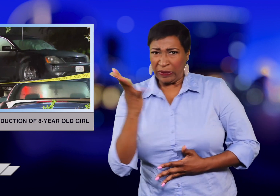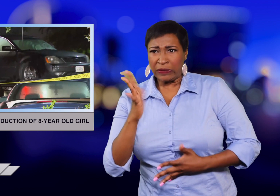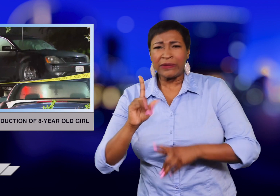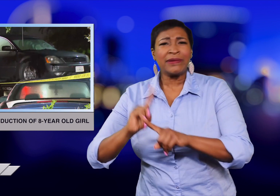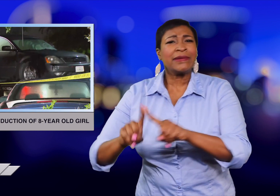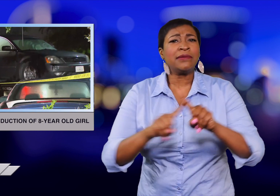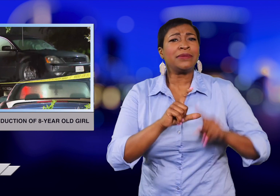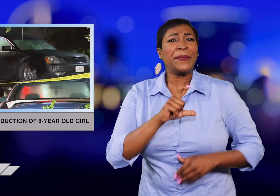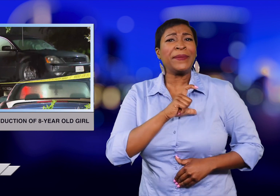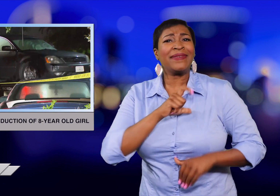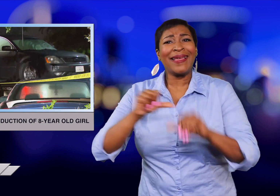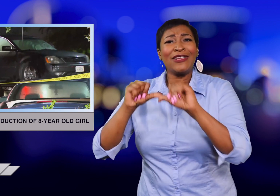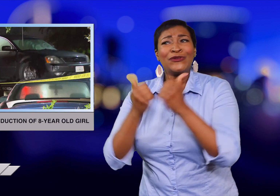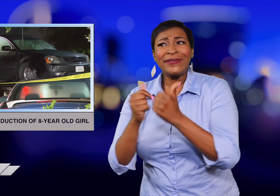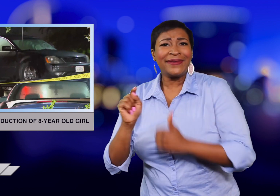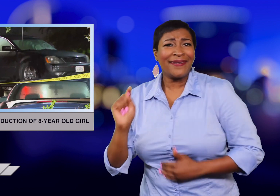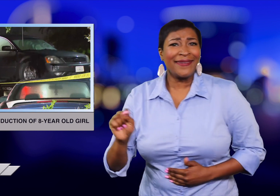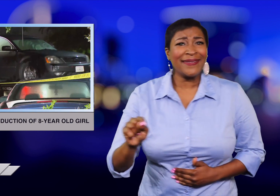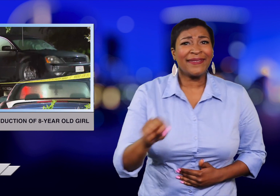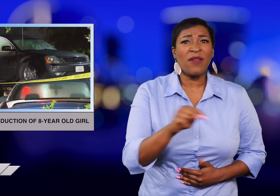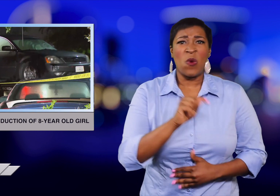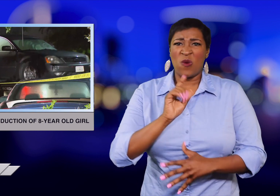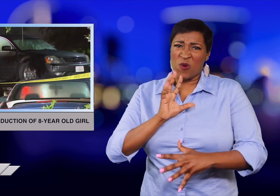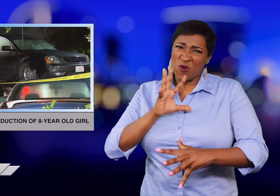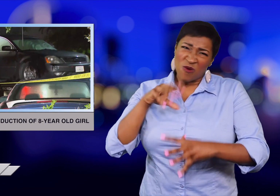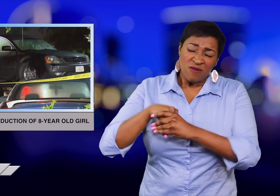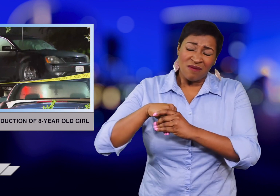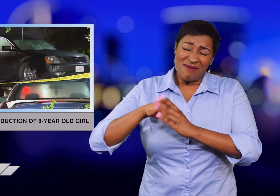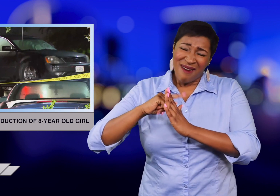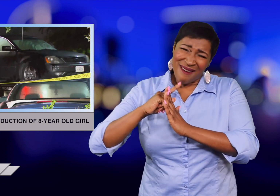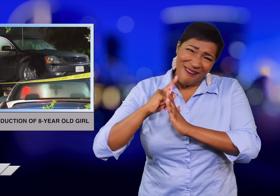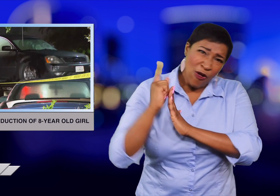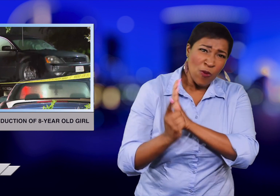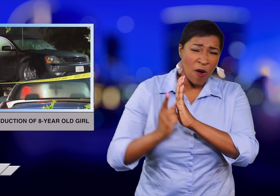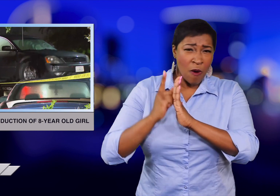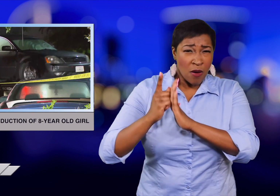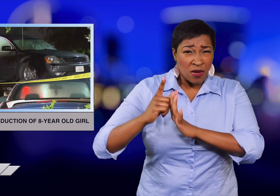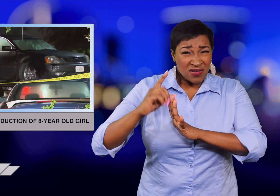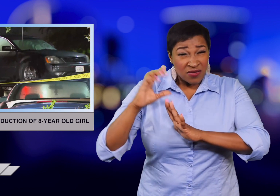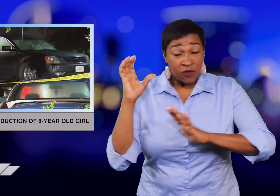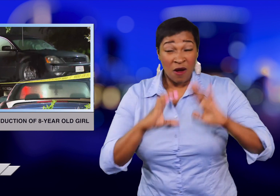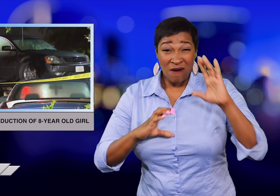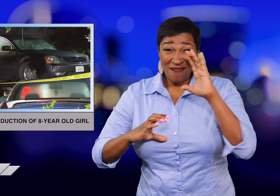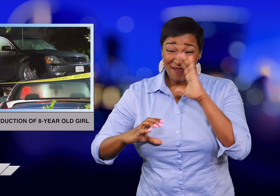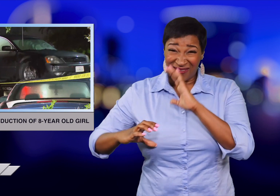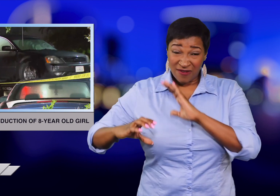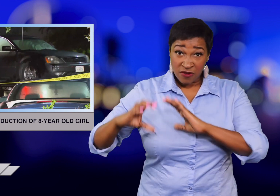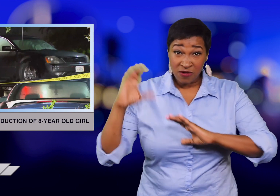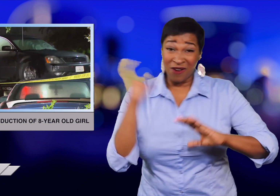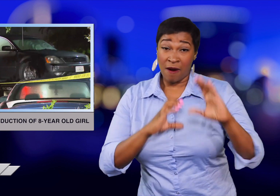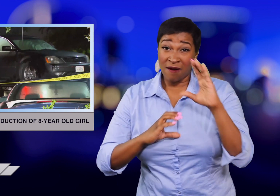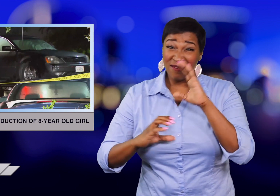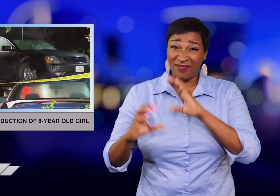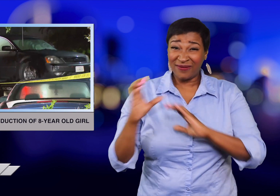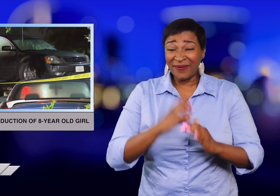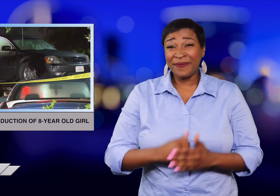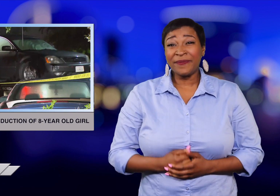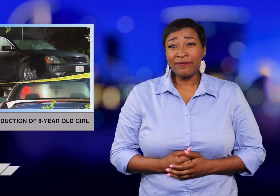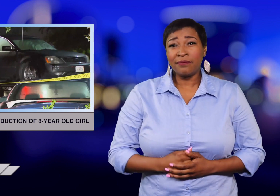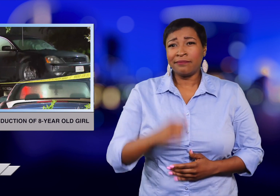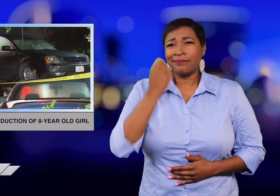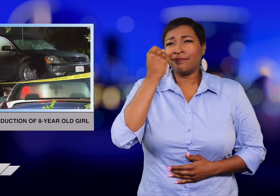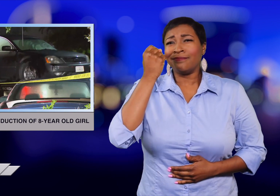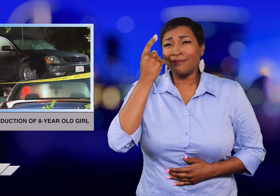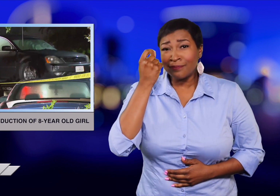The hours-long search involved several law enforcement agencies.